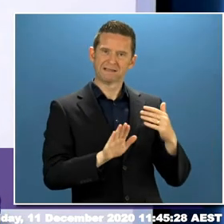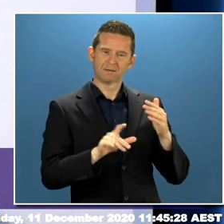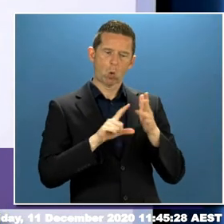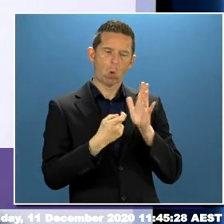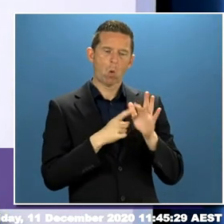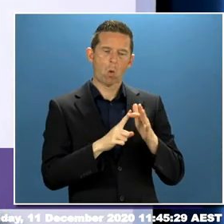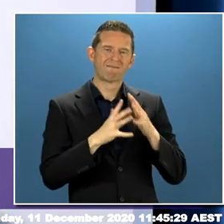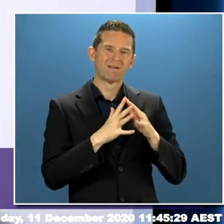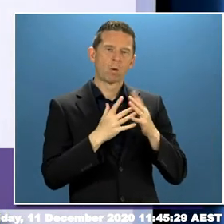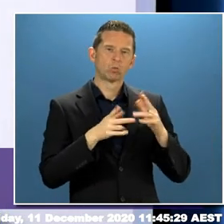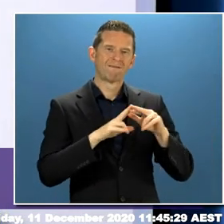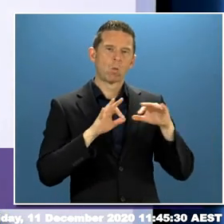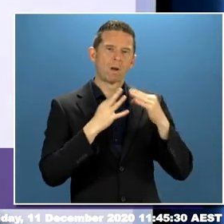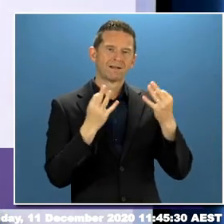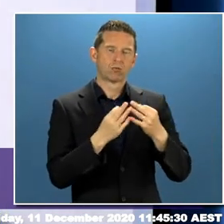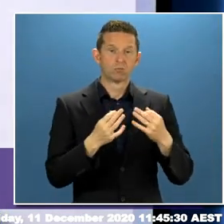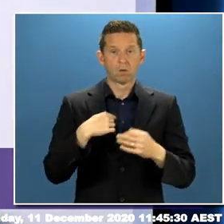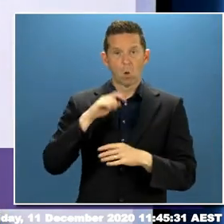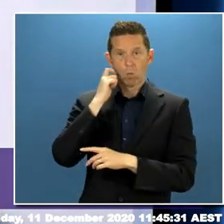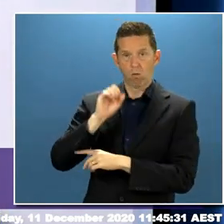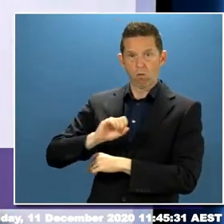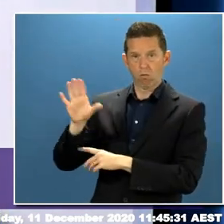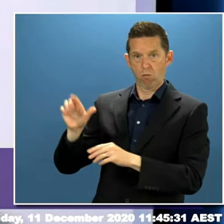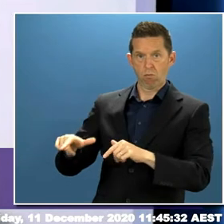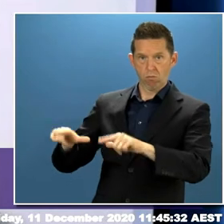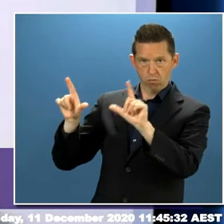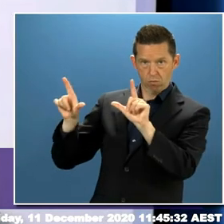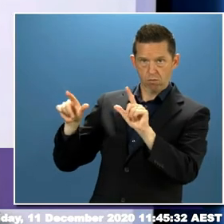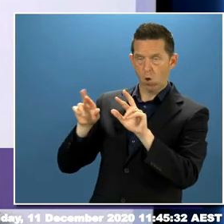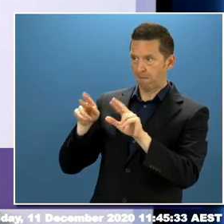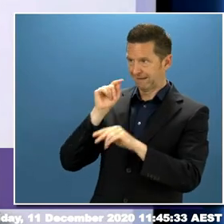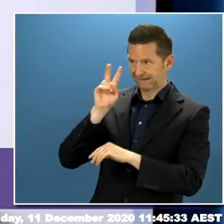I will put up on the screen, and I hope you can see this, you've included in